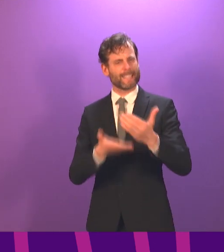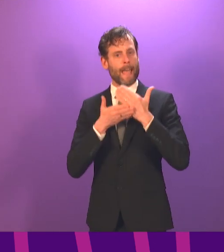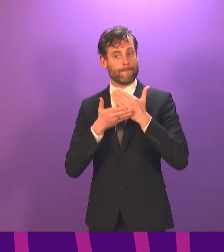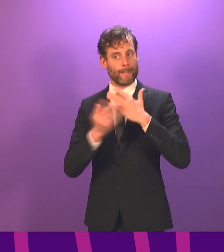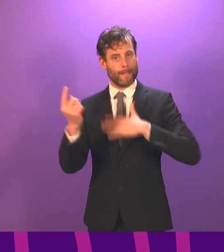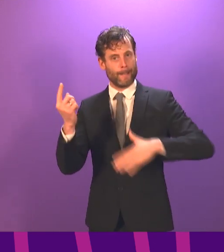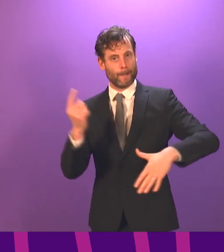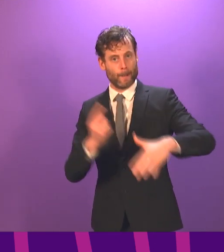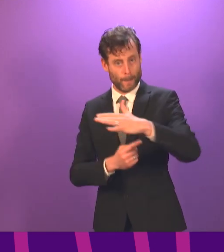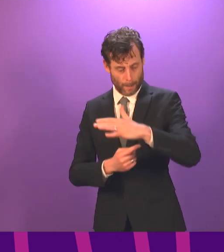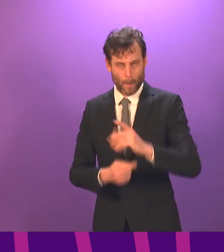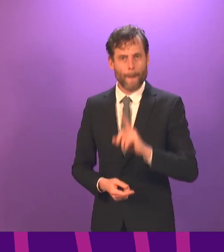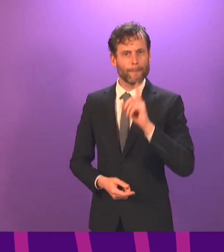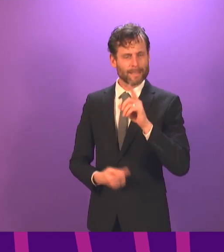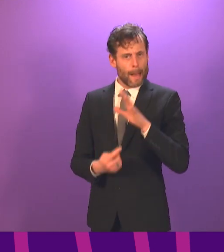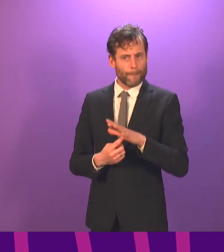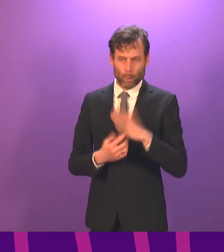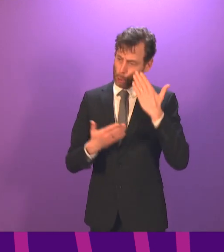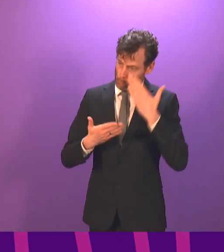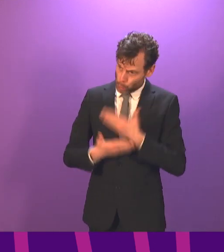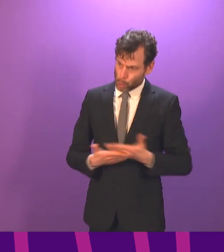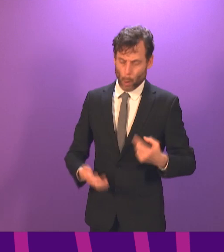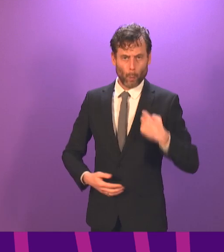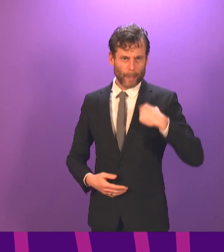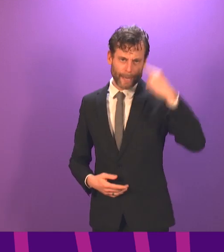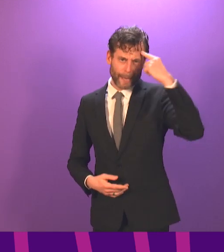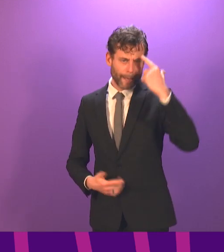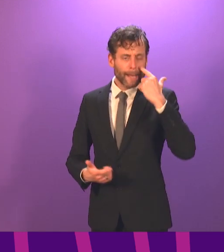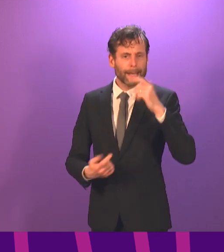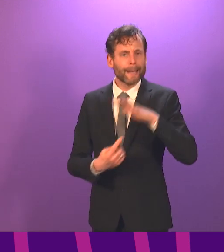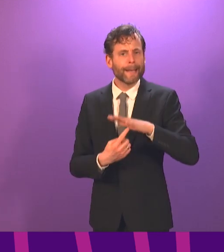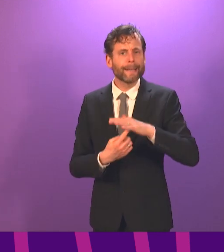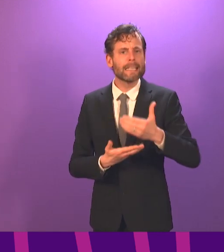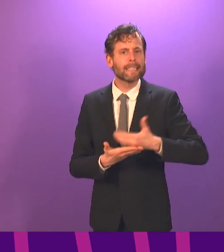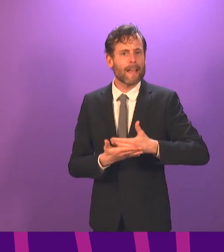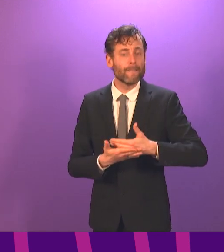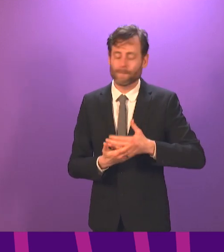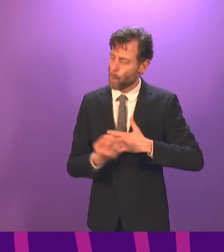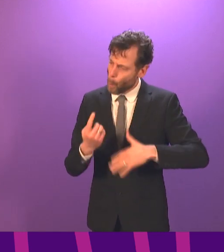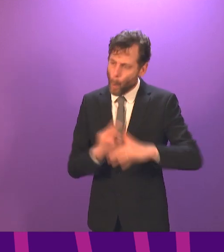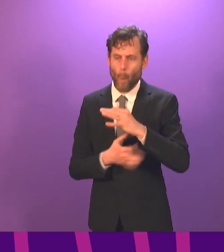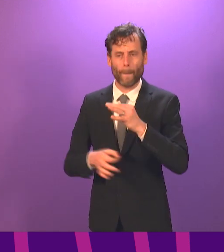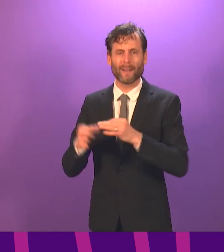the perception of safety is important. That will apply to political parties as they make judgments